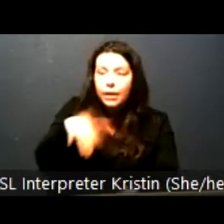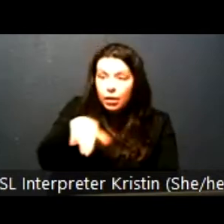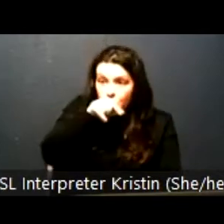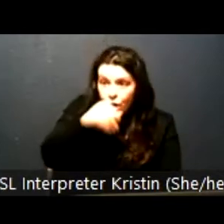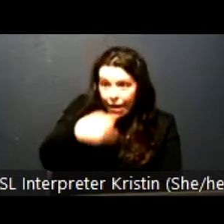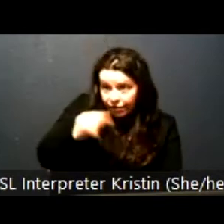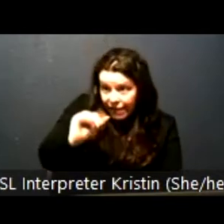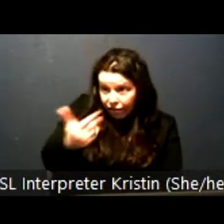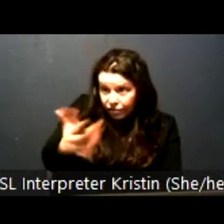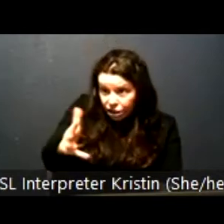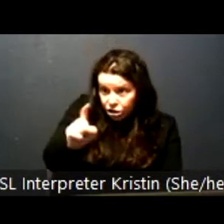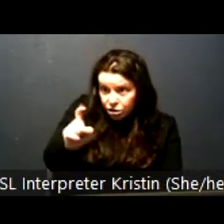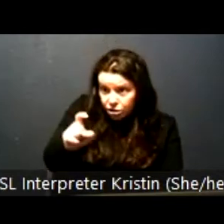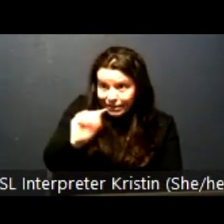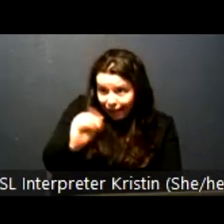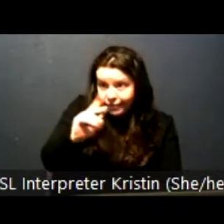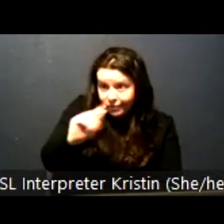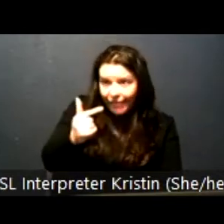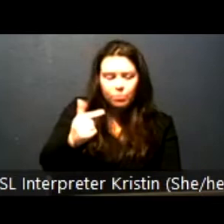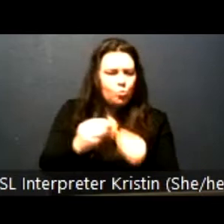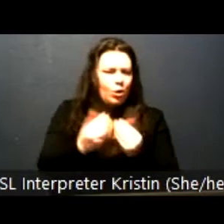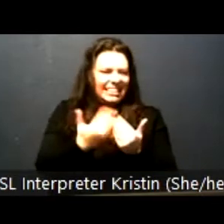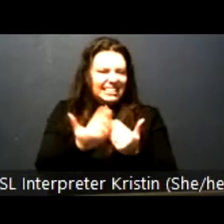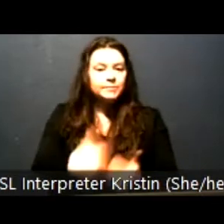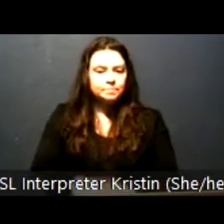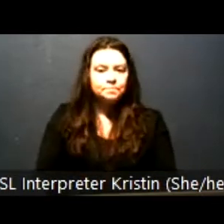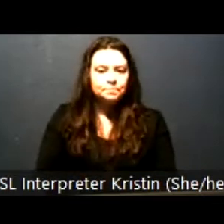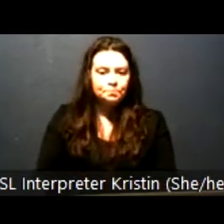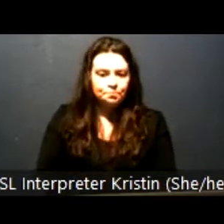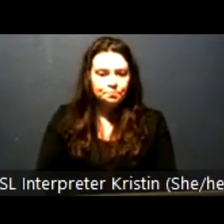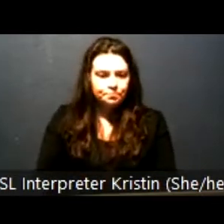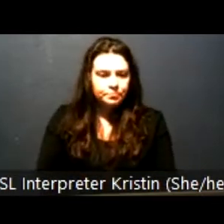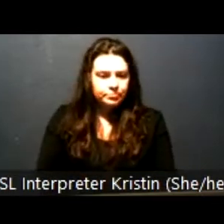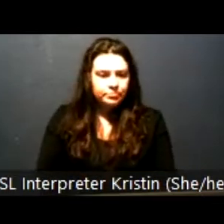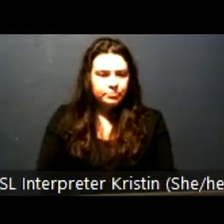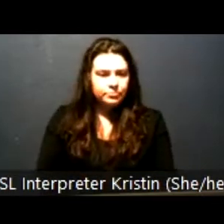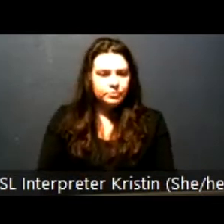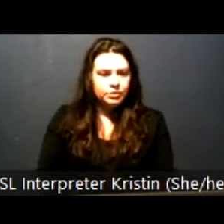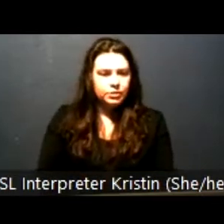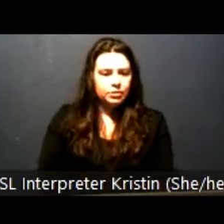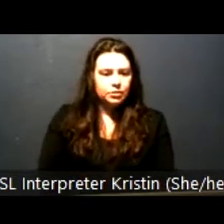So that's definitely the shorthand. >>Erika: Great. Okay, so I’m gonna end this poll in just a second.